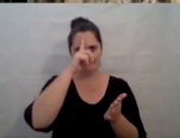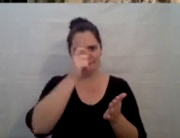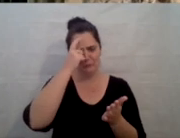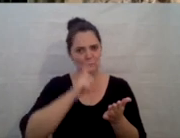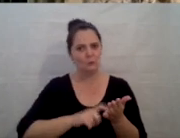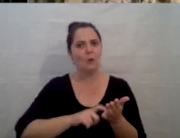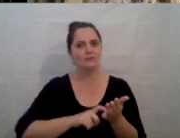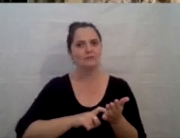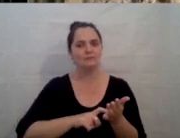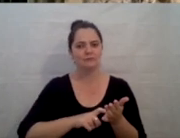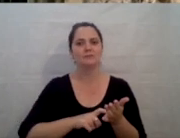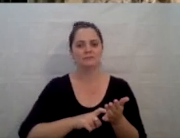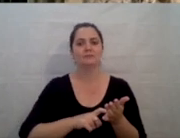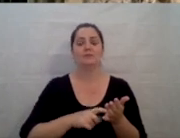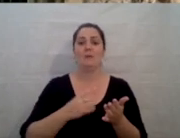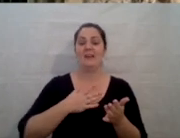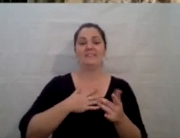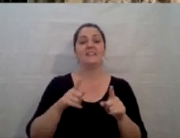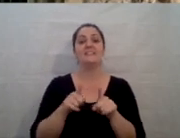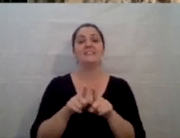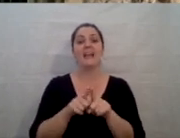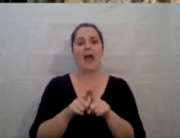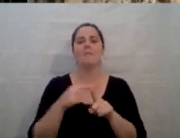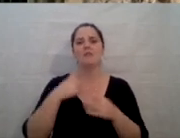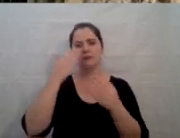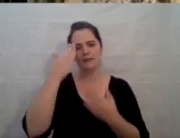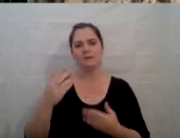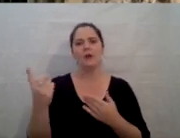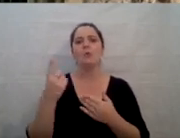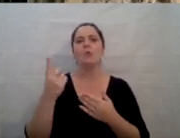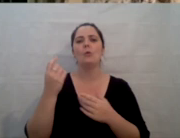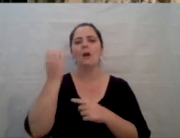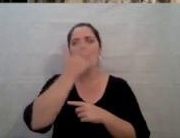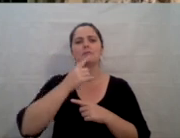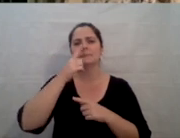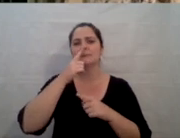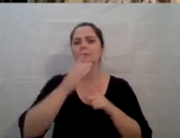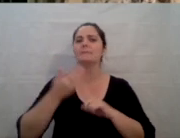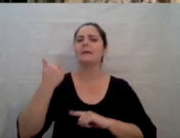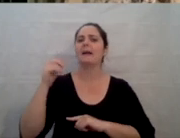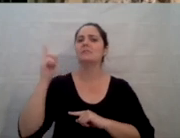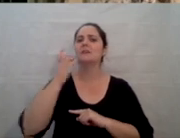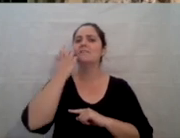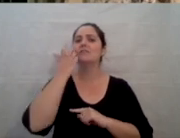to the traditional owners of land on which we meet tonight and to elders past, present and future, and to pay my respects to any first